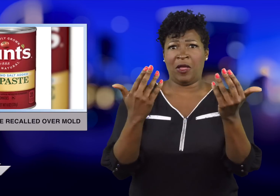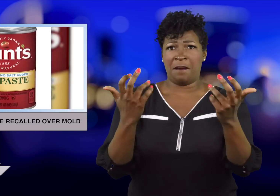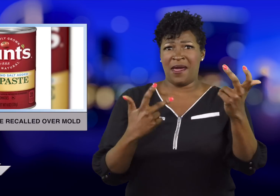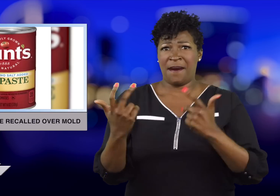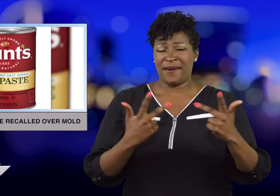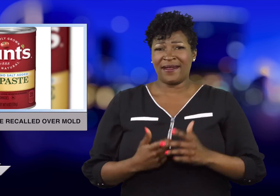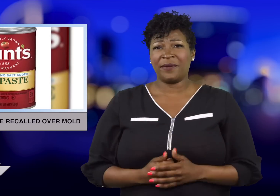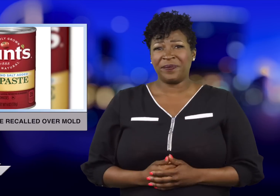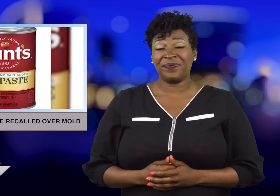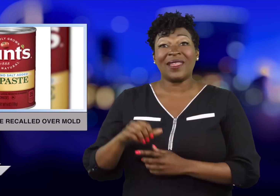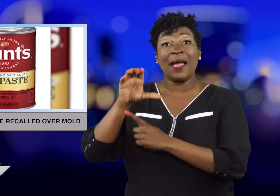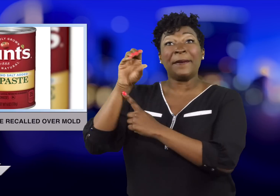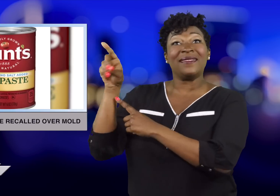tomato paste.